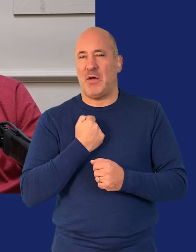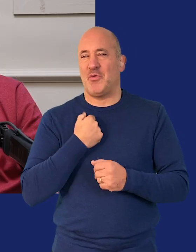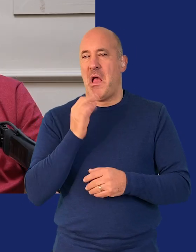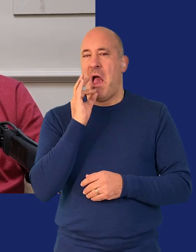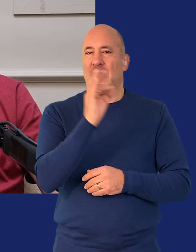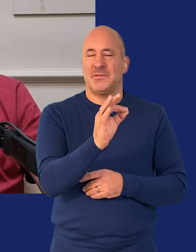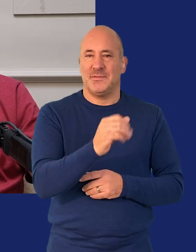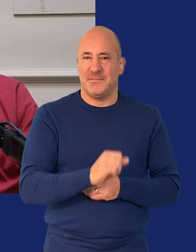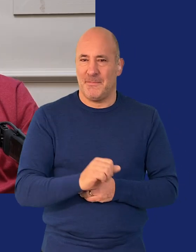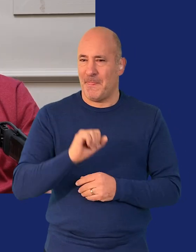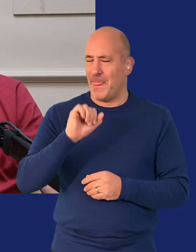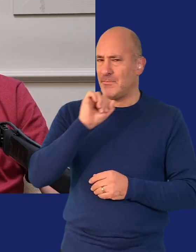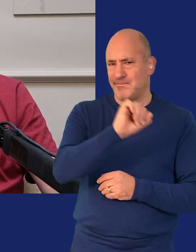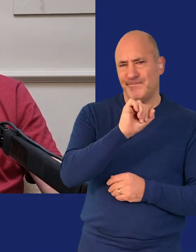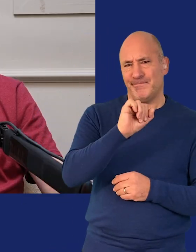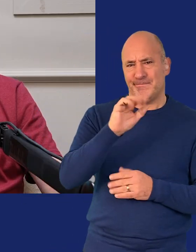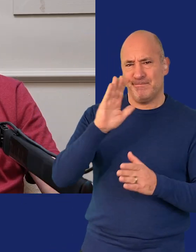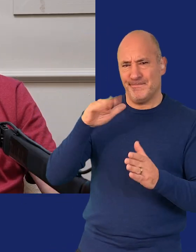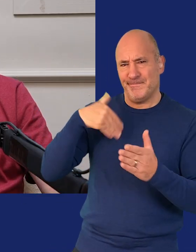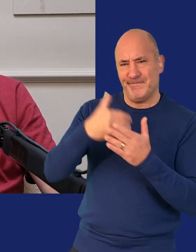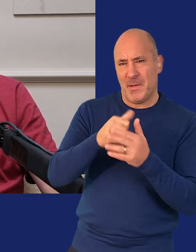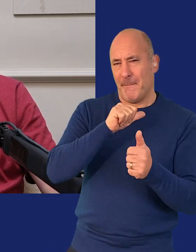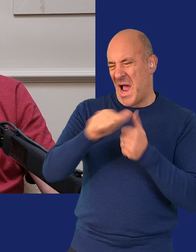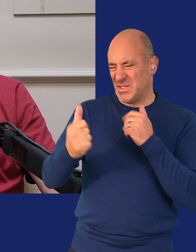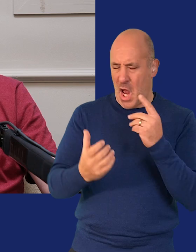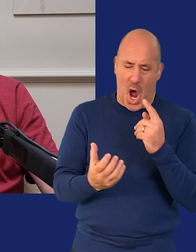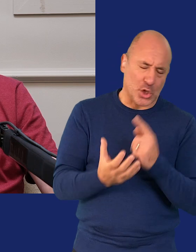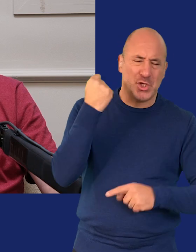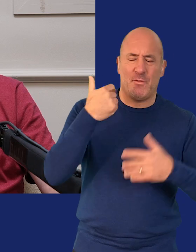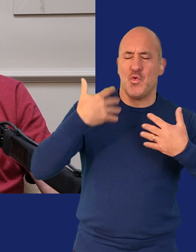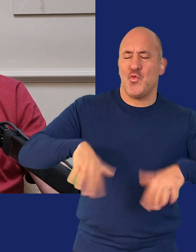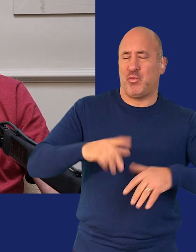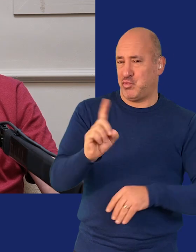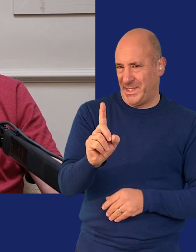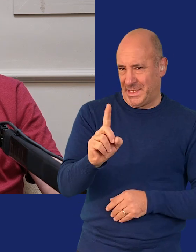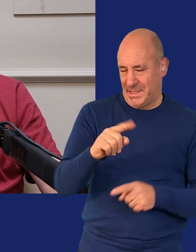so I'm going to ask you the question. So what has been your greatest achievement and why?